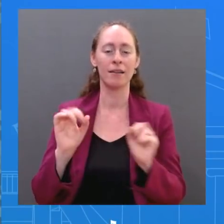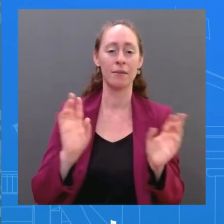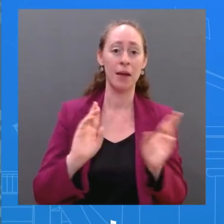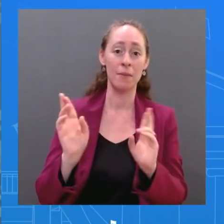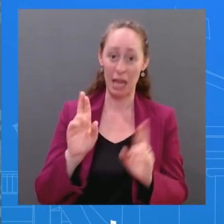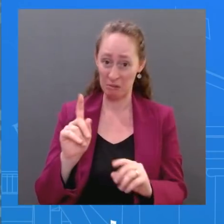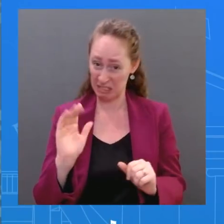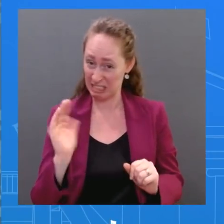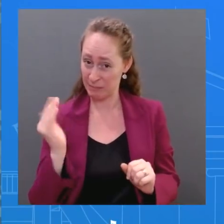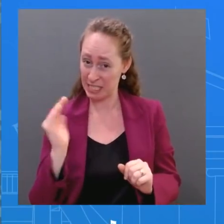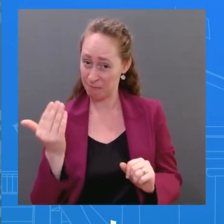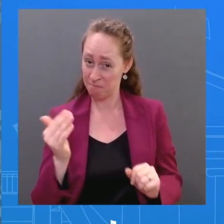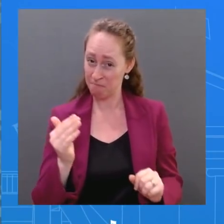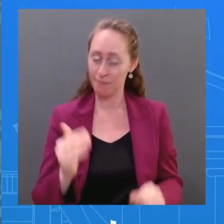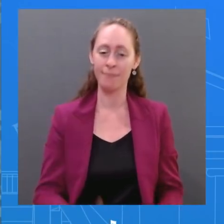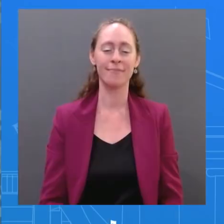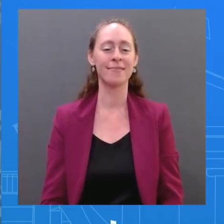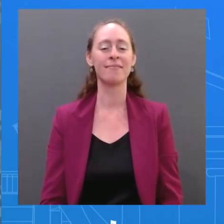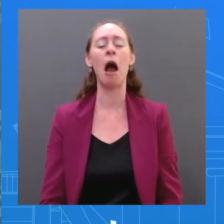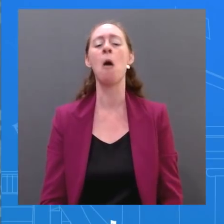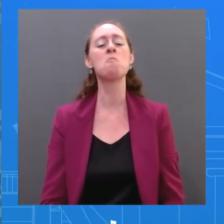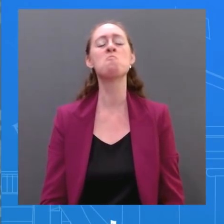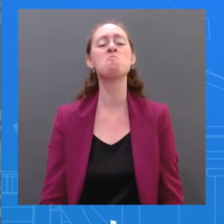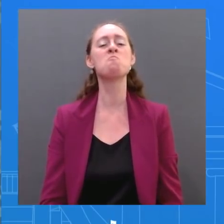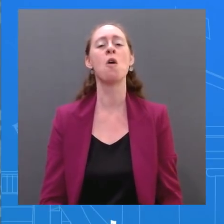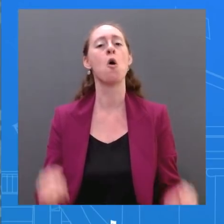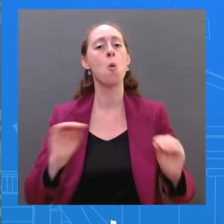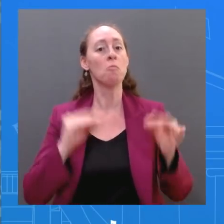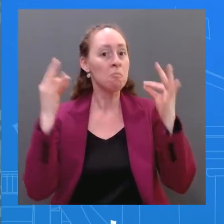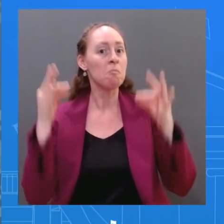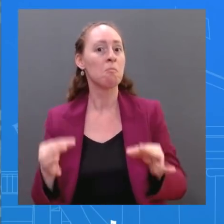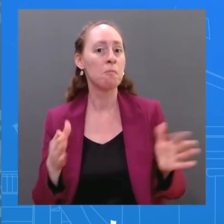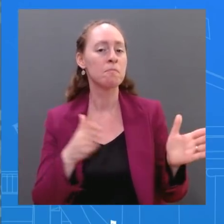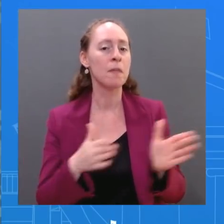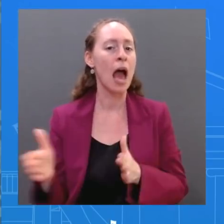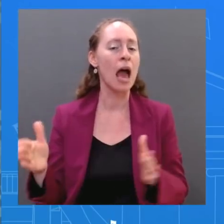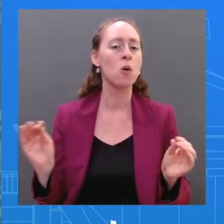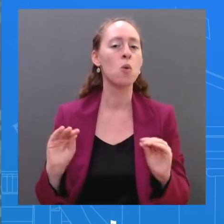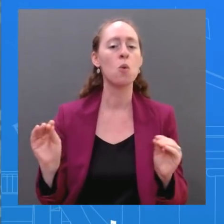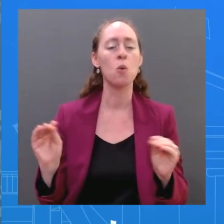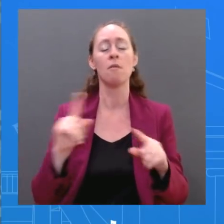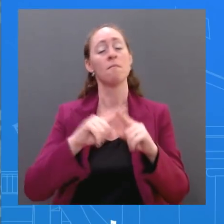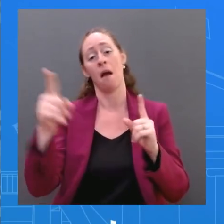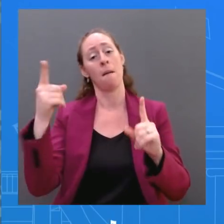you've heard him say this himself: He wants to get out there. He -- you know, you see him out there with --